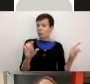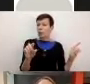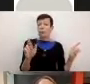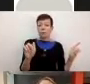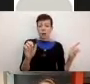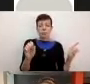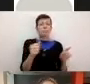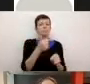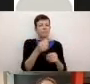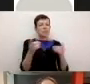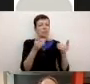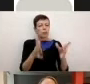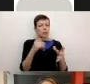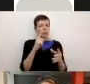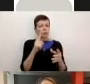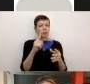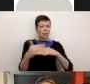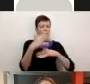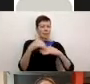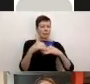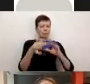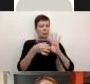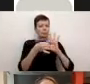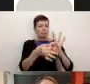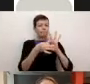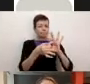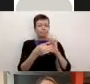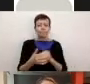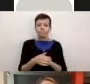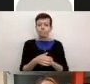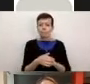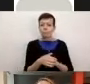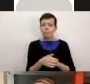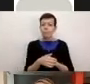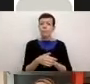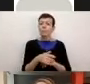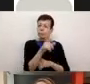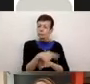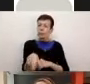And this is really a one size fits one proposal process to talk directly with us about the